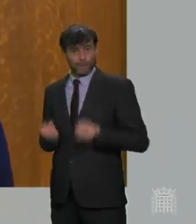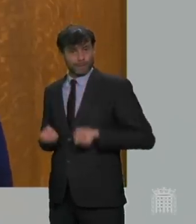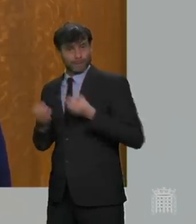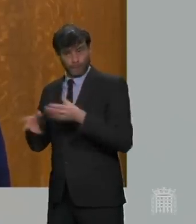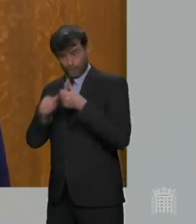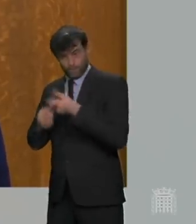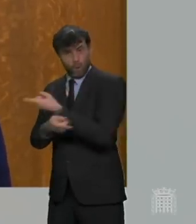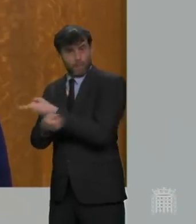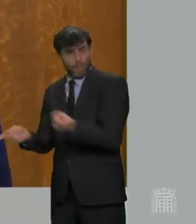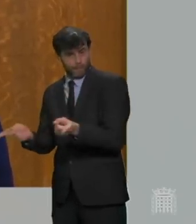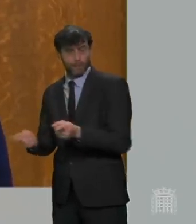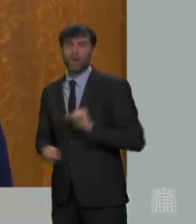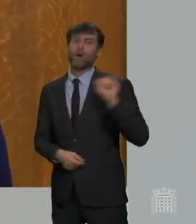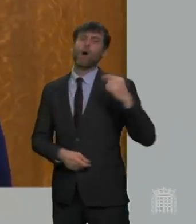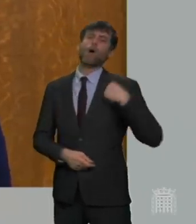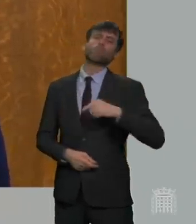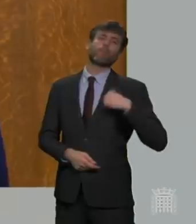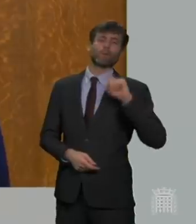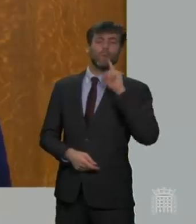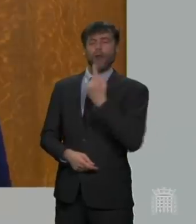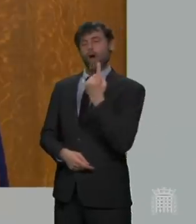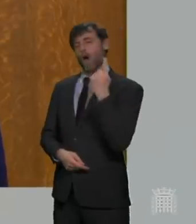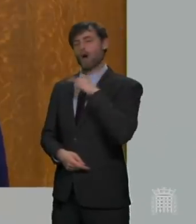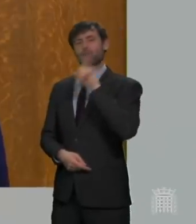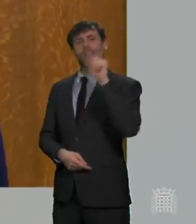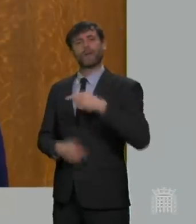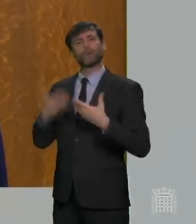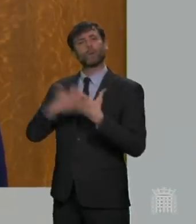in creating the promised 100,000 new apprenticeships. This month, I will be holding